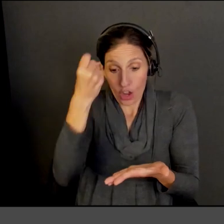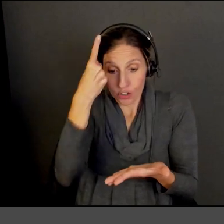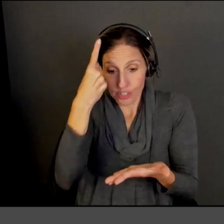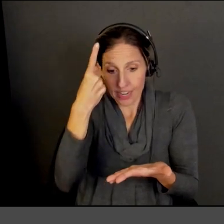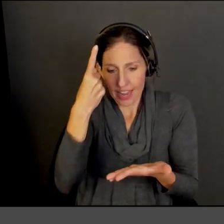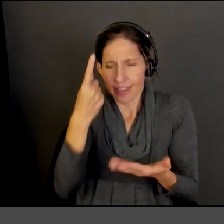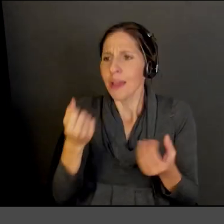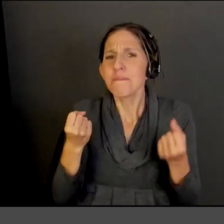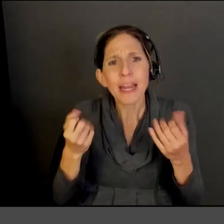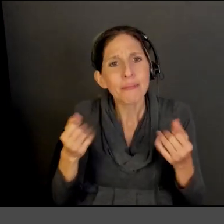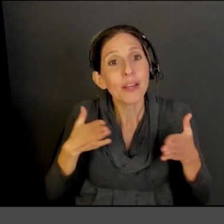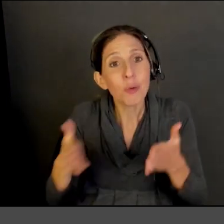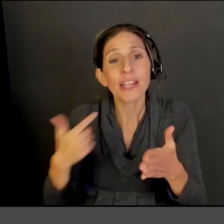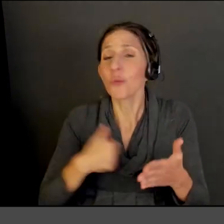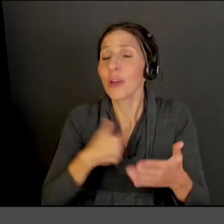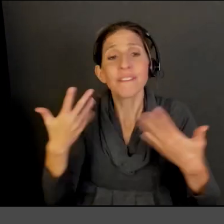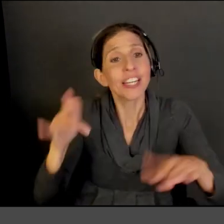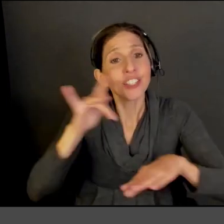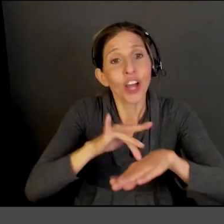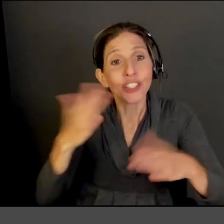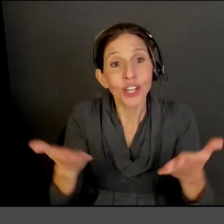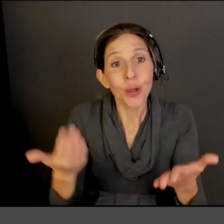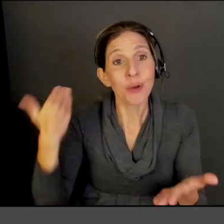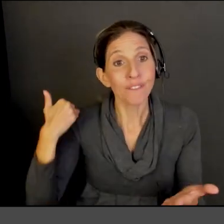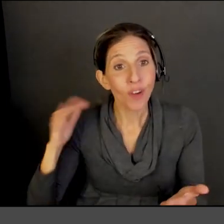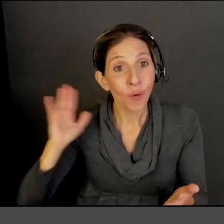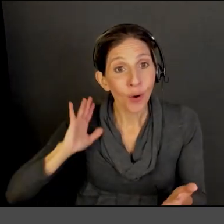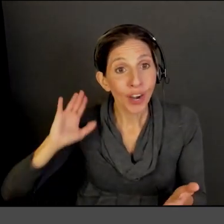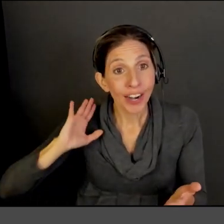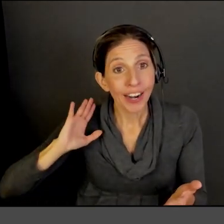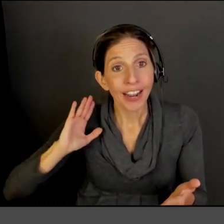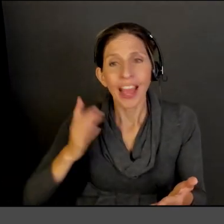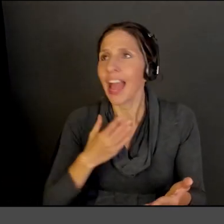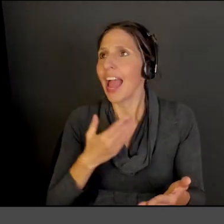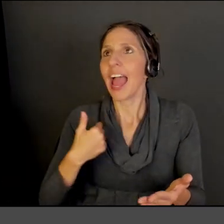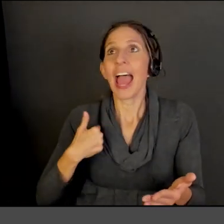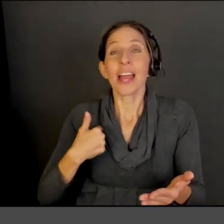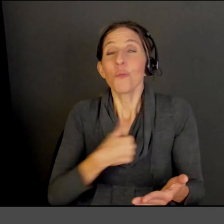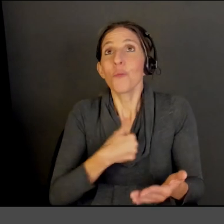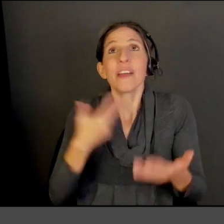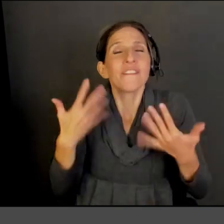AND WE HAVE HAD REALLY STRONG, INCREDIBLE, VISIONARY FOLK WHO HAVE FIGURED OUT